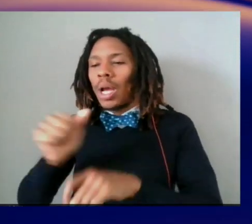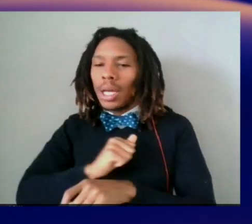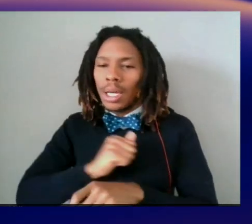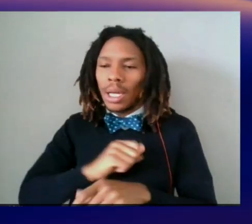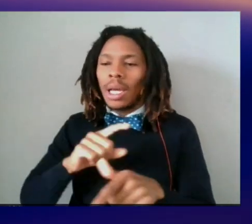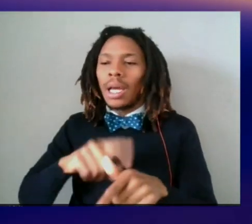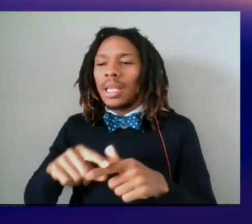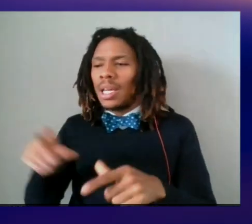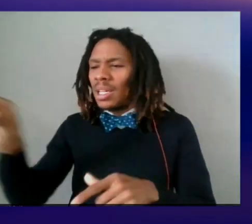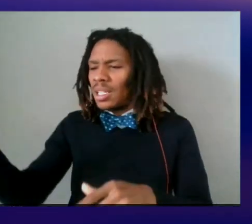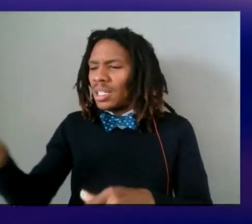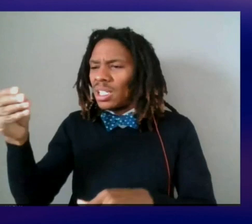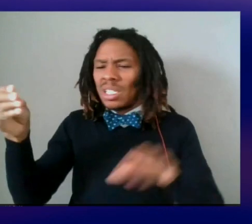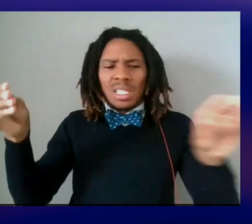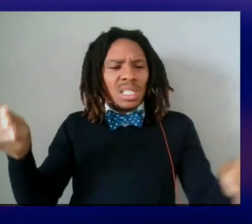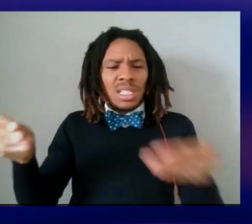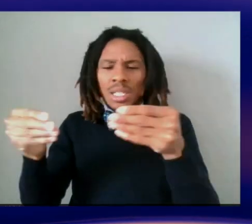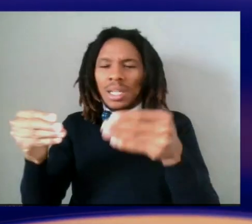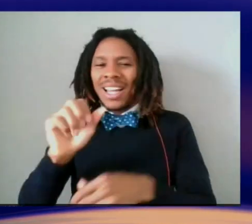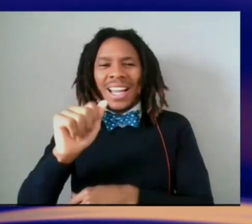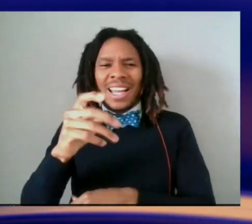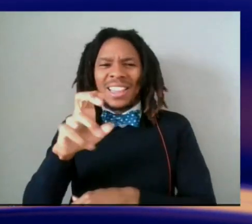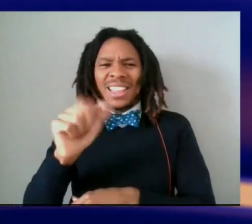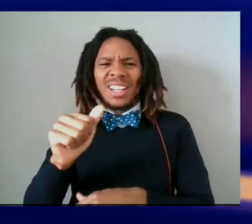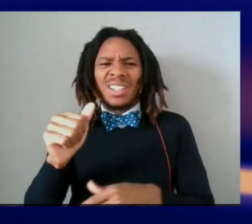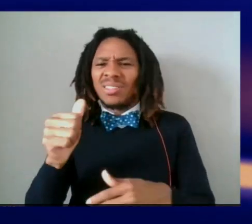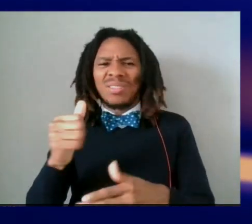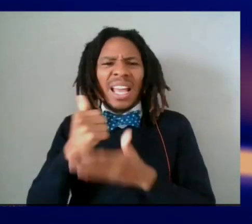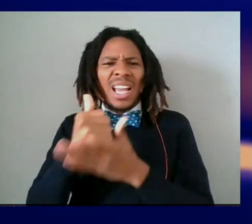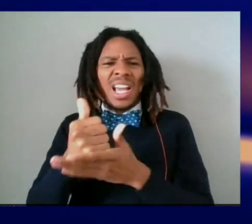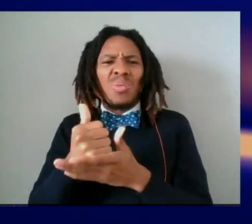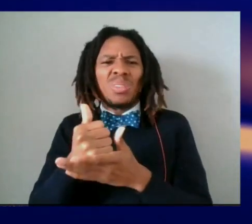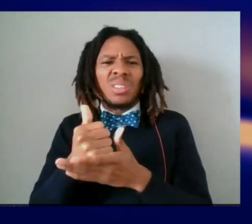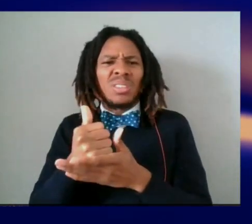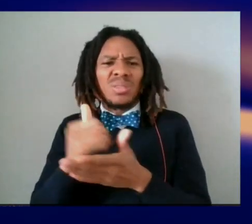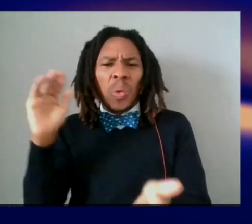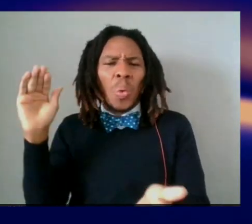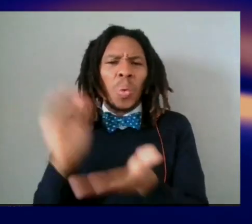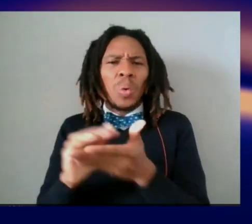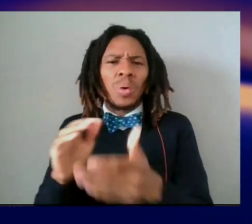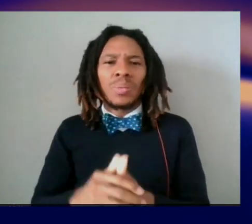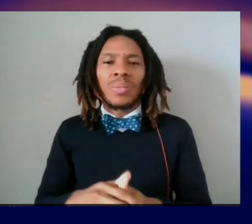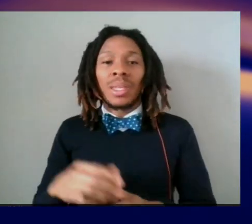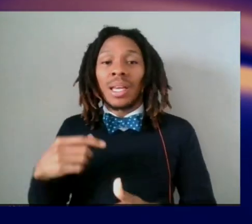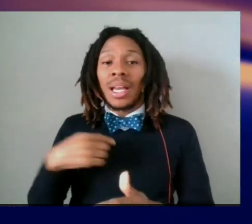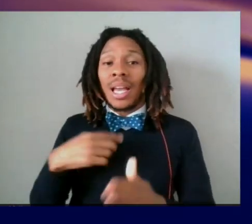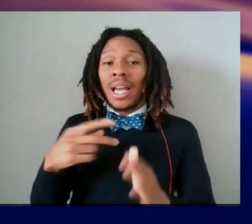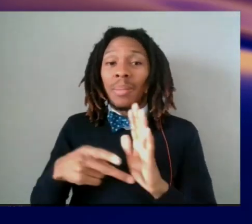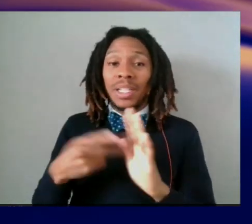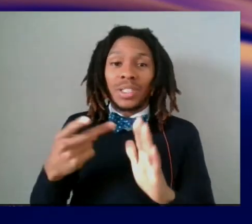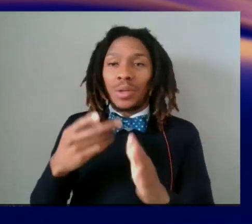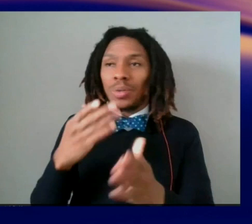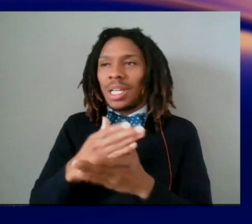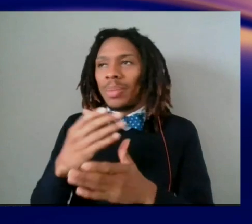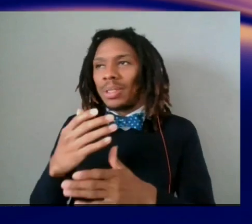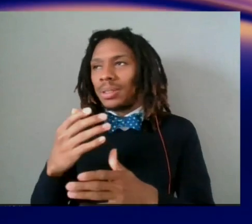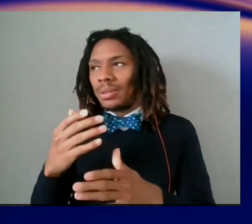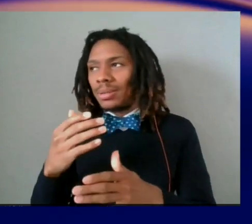Like Athena that does that for you. That's a big time saver. I mean, MySQL stops at selects staff from table, but I can see you use for this.